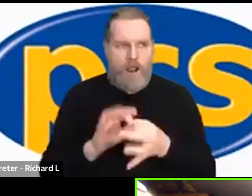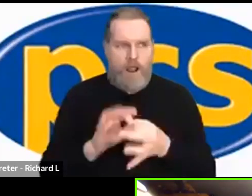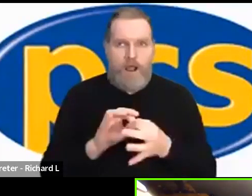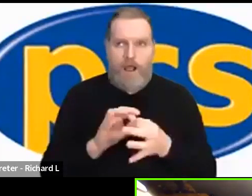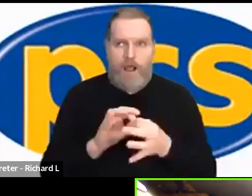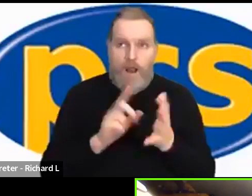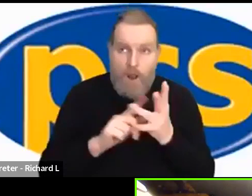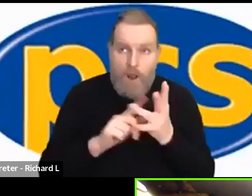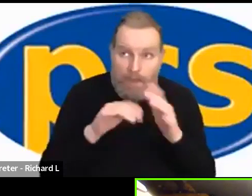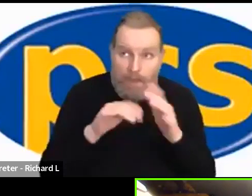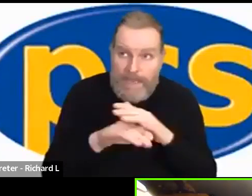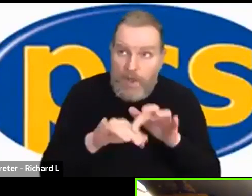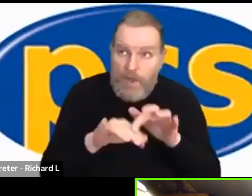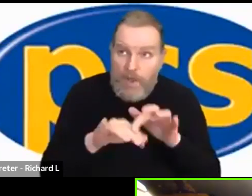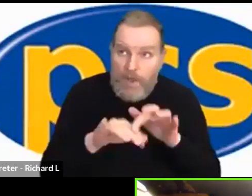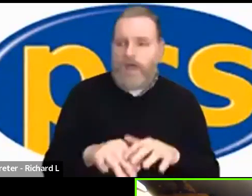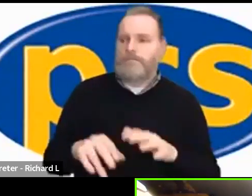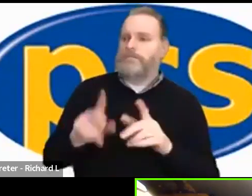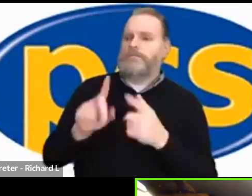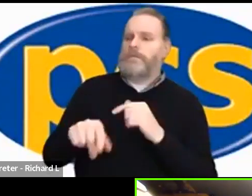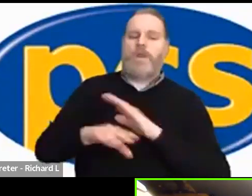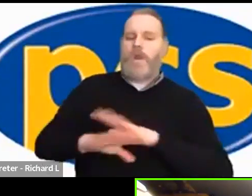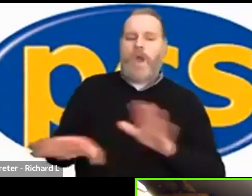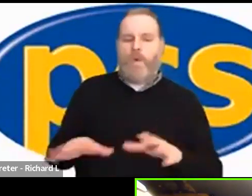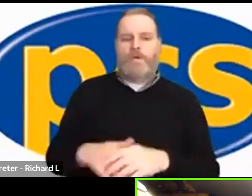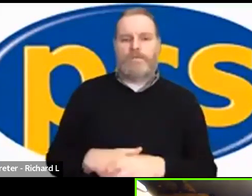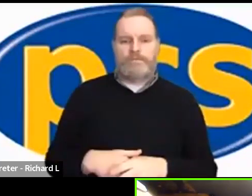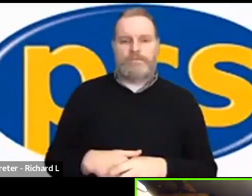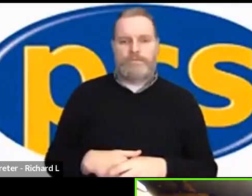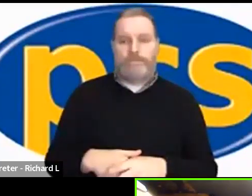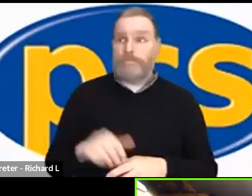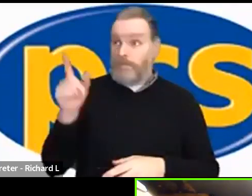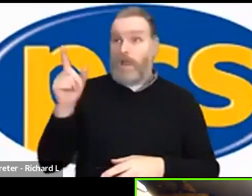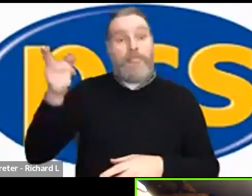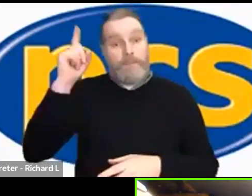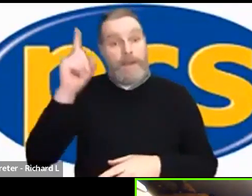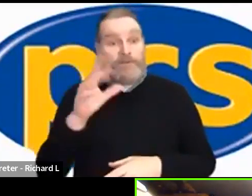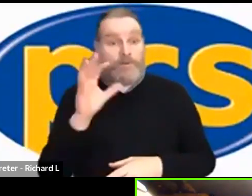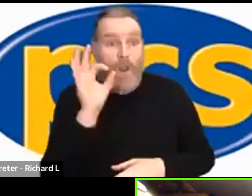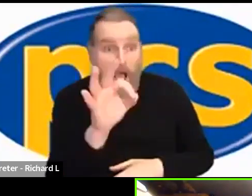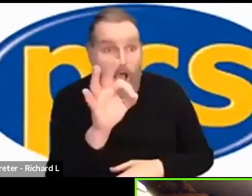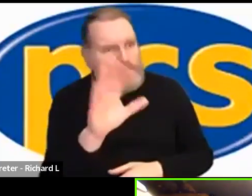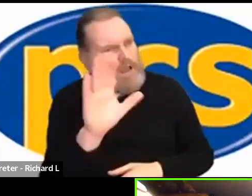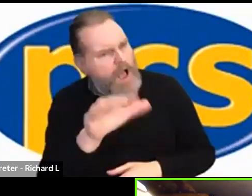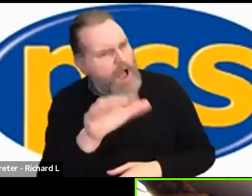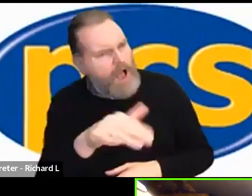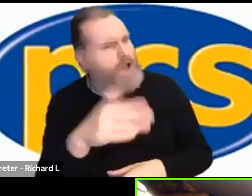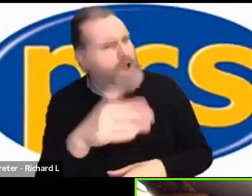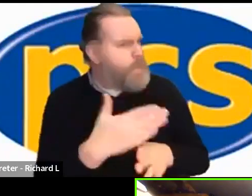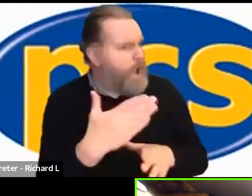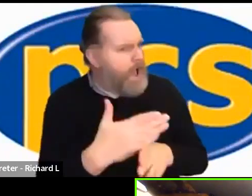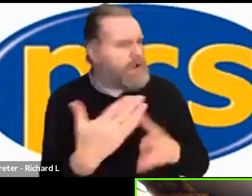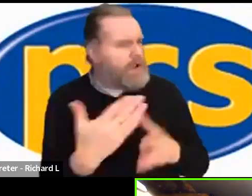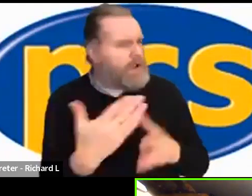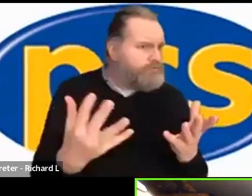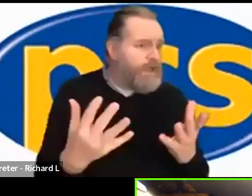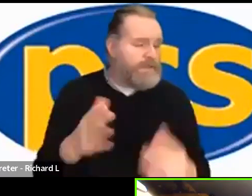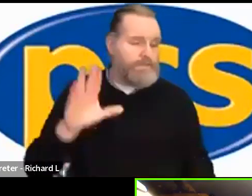You know, if we don't log on, do I need to let anybody know of work so I'm striking. They can, as Mark says they can. ey can. As Mark says, they can can. As Mark says, they can ask,